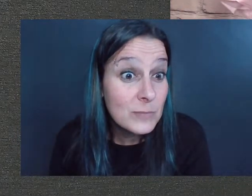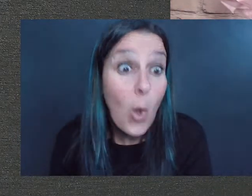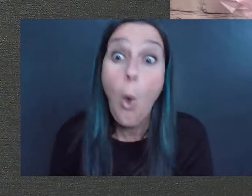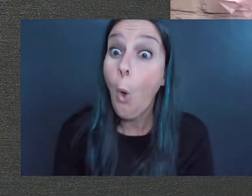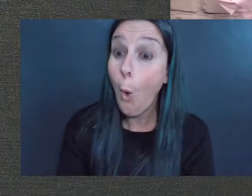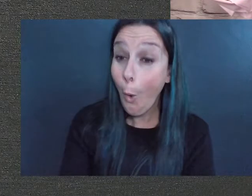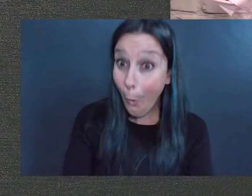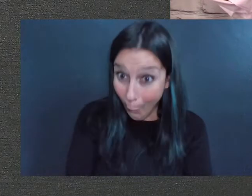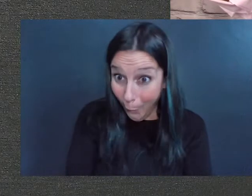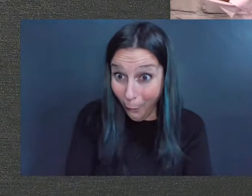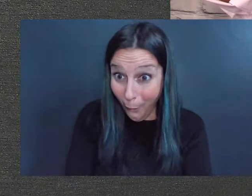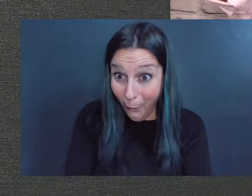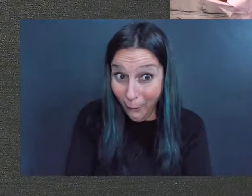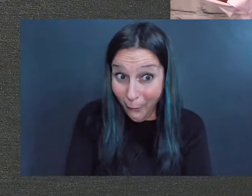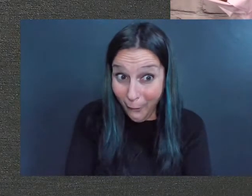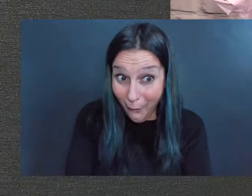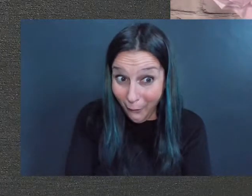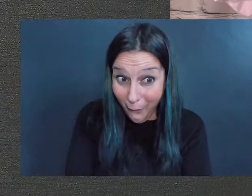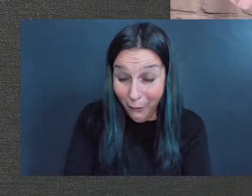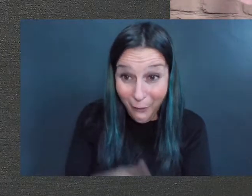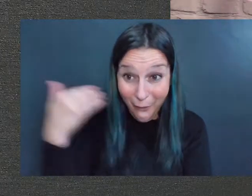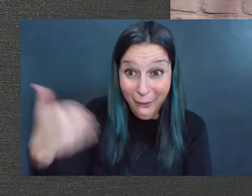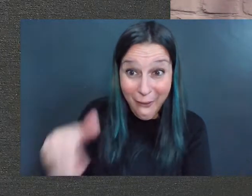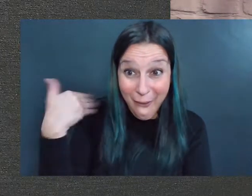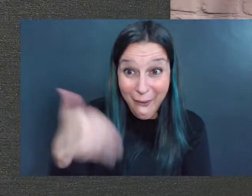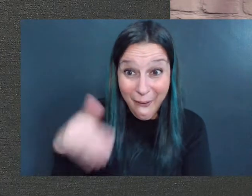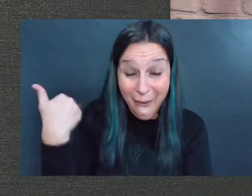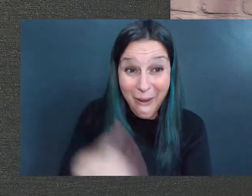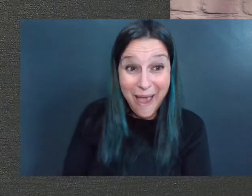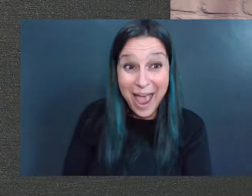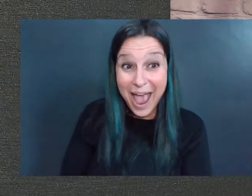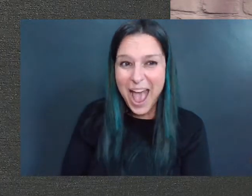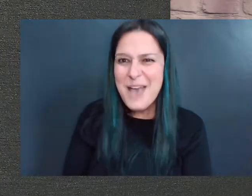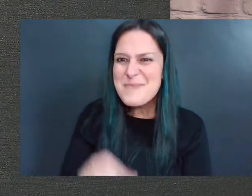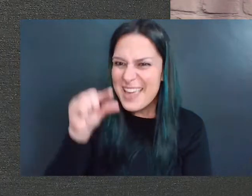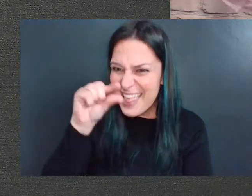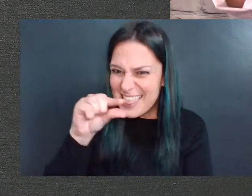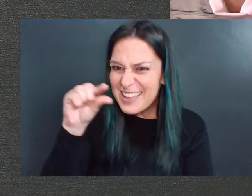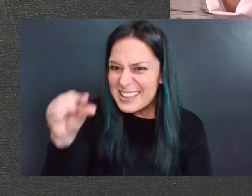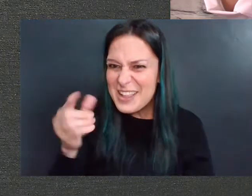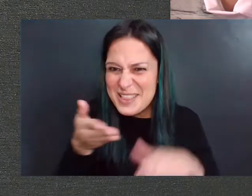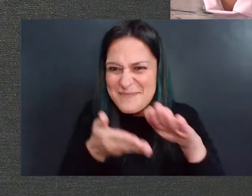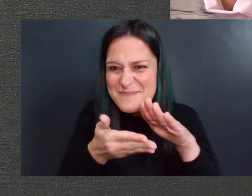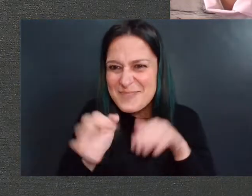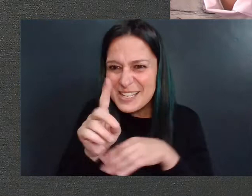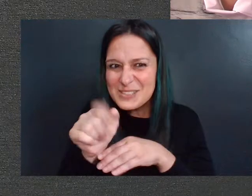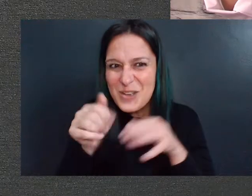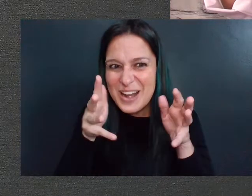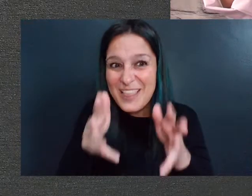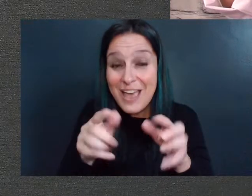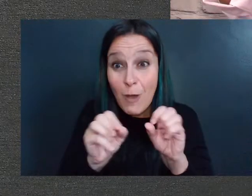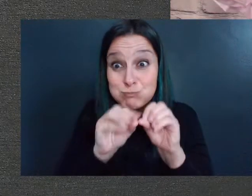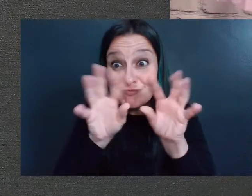Oh, it did. Oh, there must've been enough baking soda in there to make it happen again.